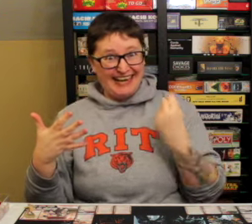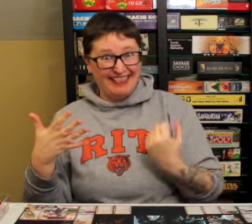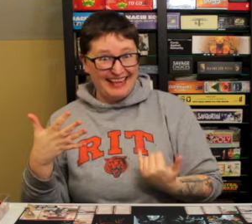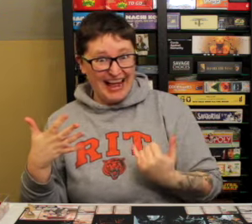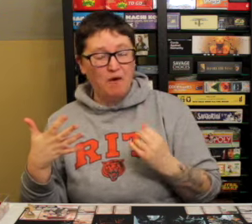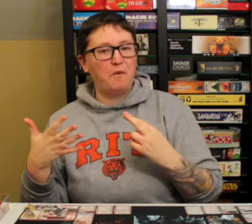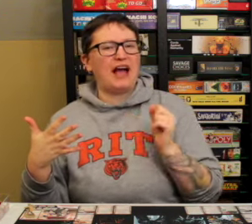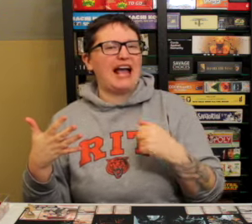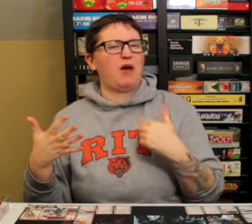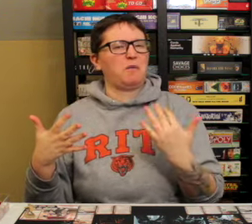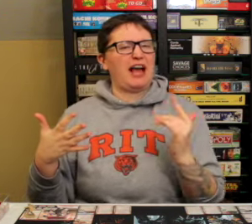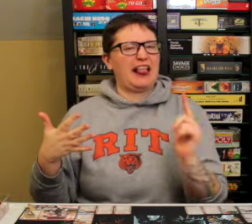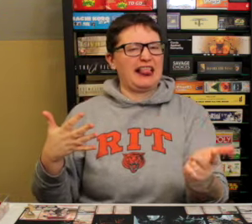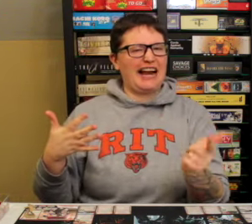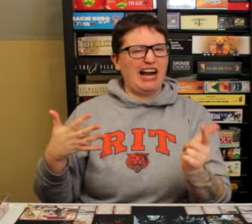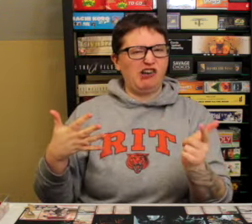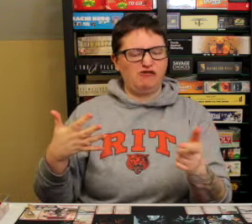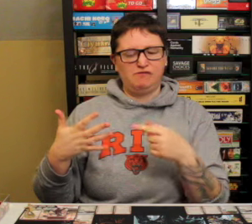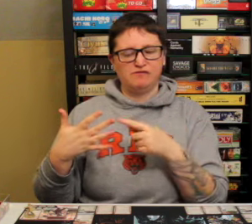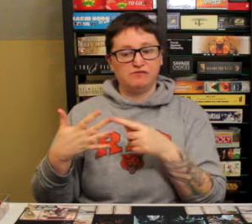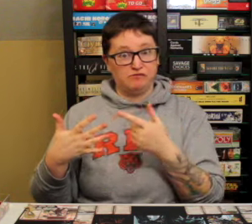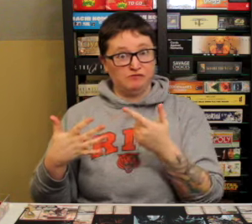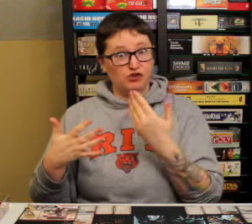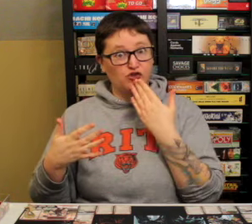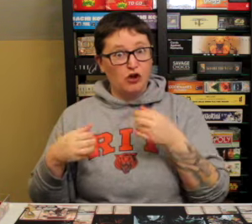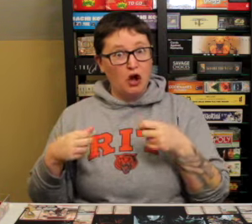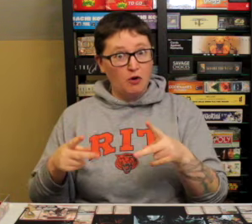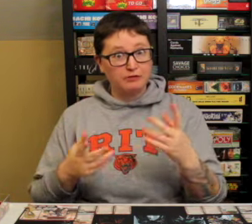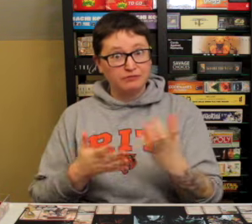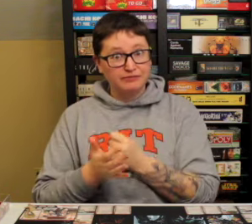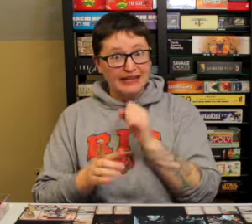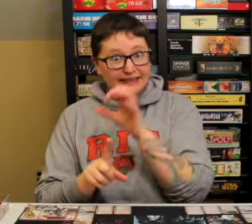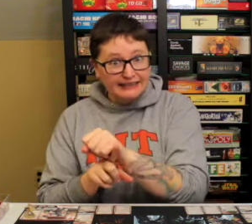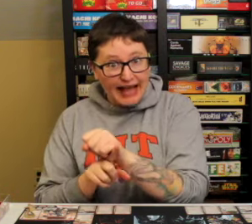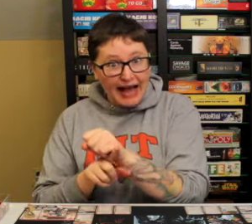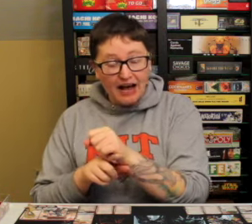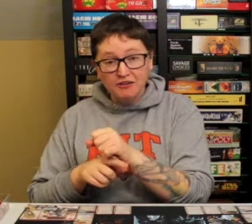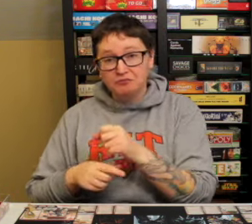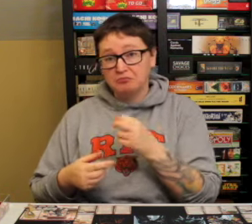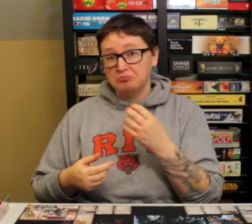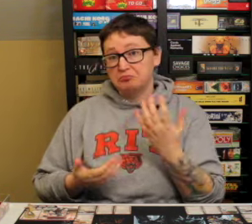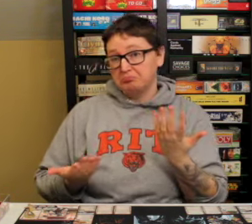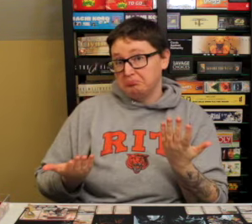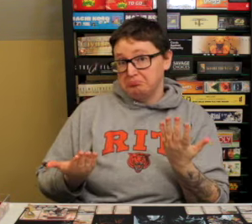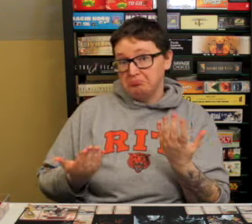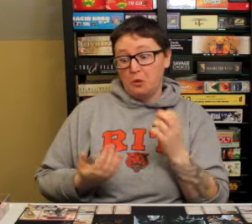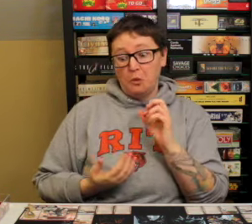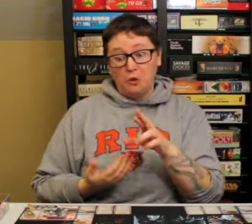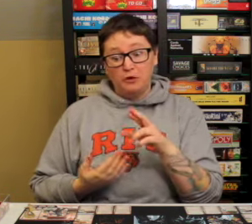So do I want to heal now or and you know maybe wait until later? Or do I think it's a good opportunity to capture?